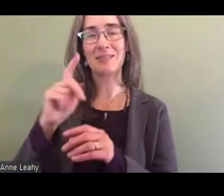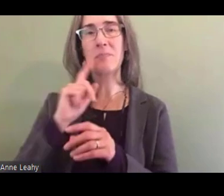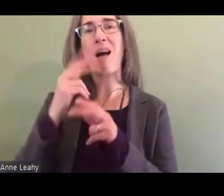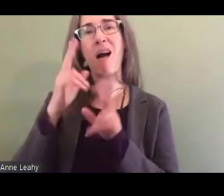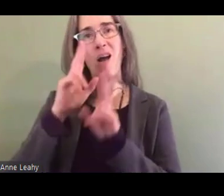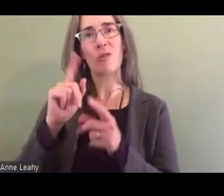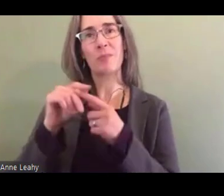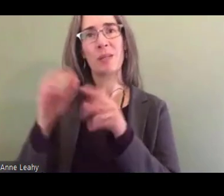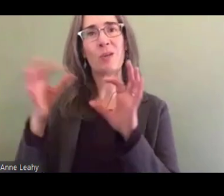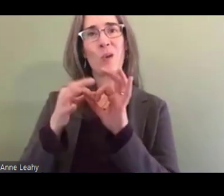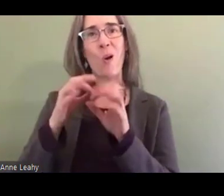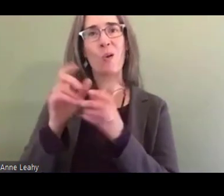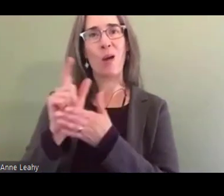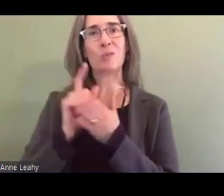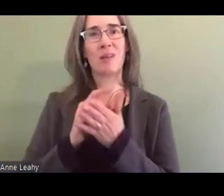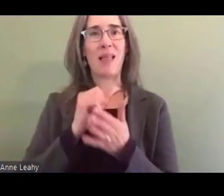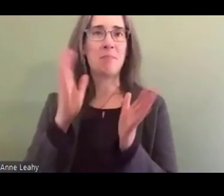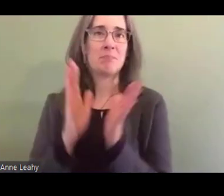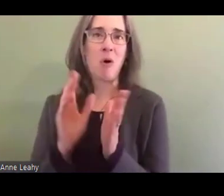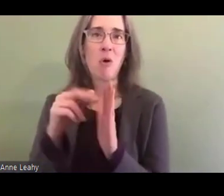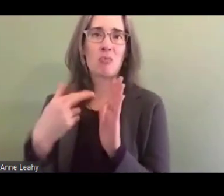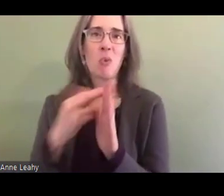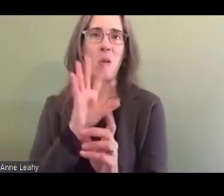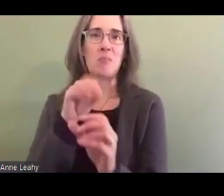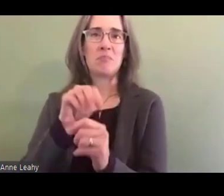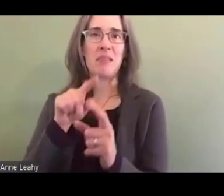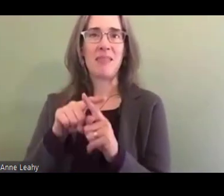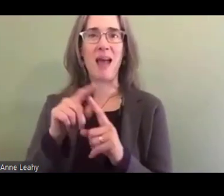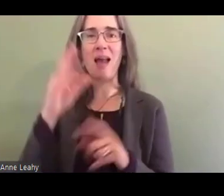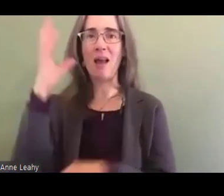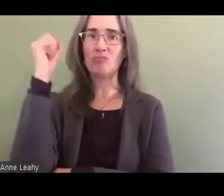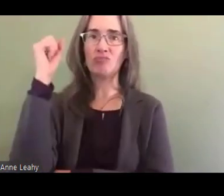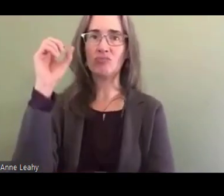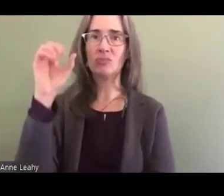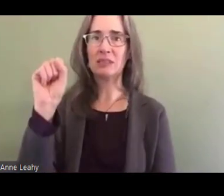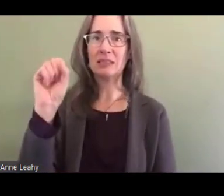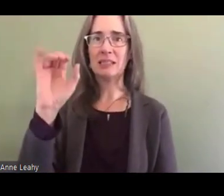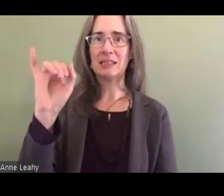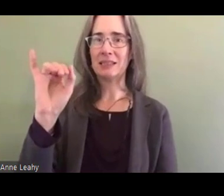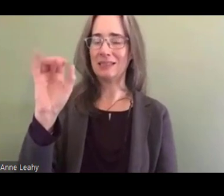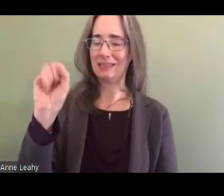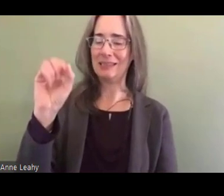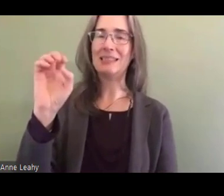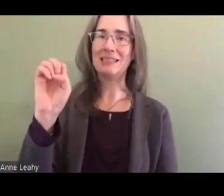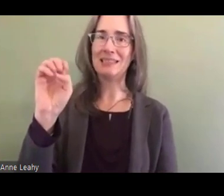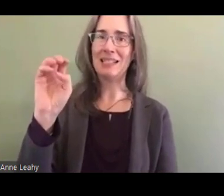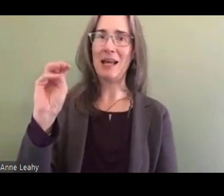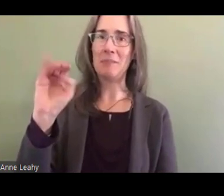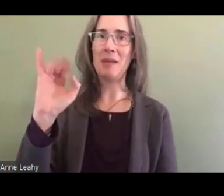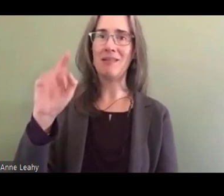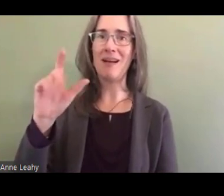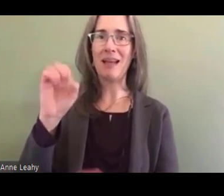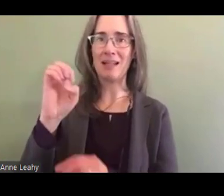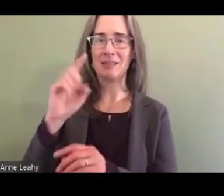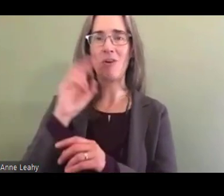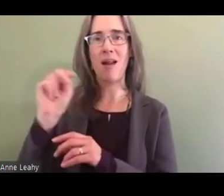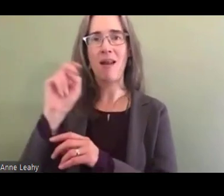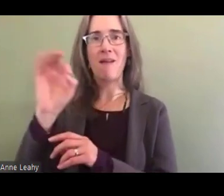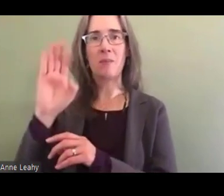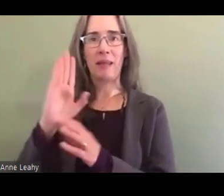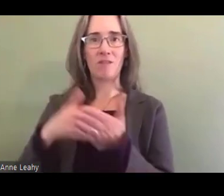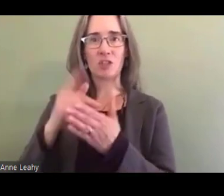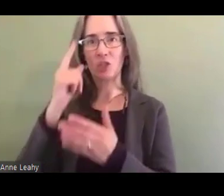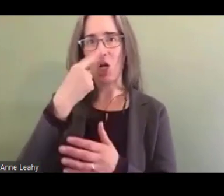representing the National Federation of the Blind vs. Target stores.